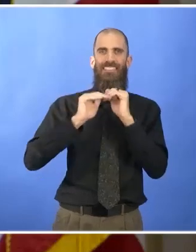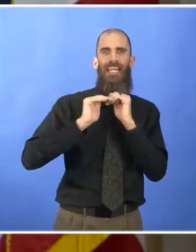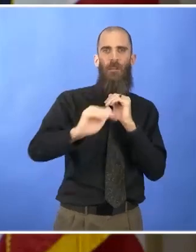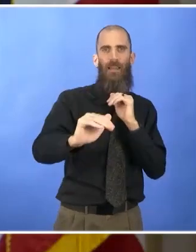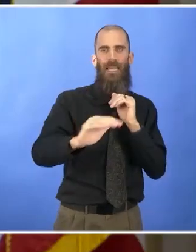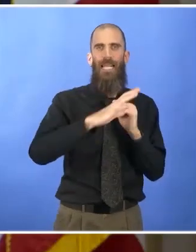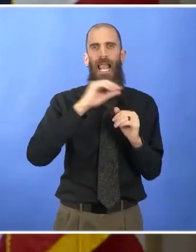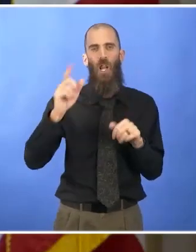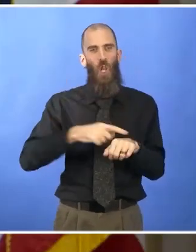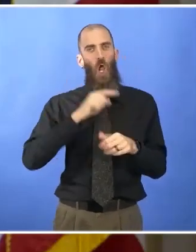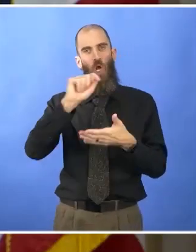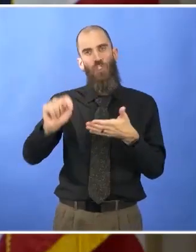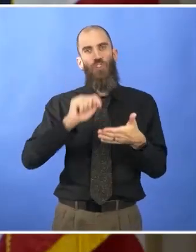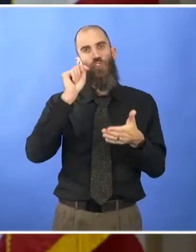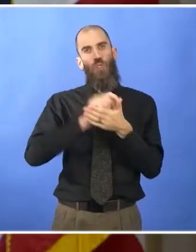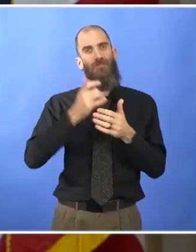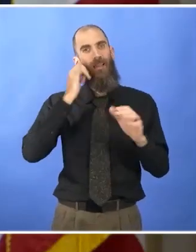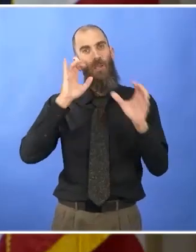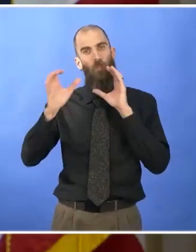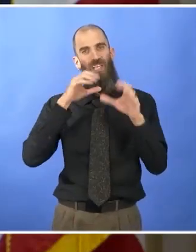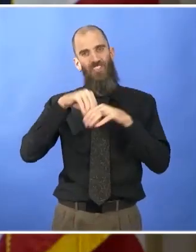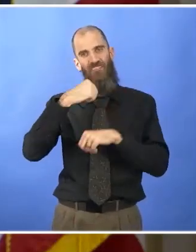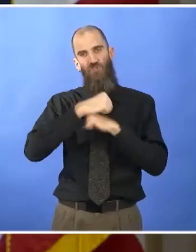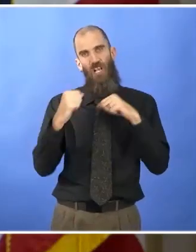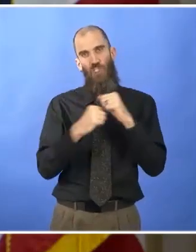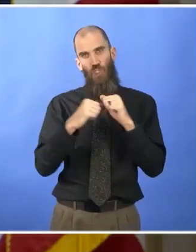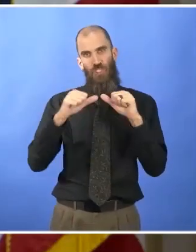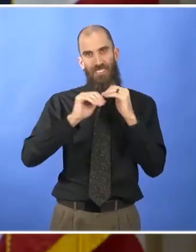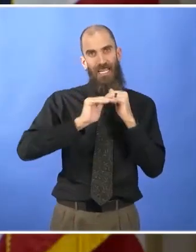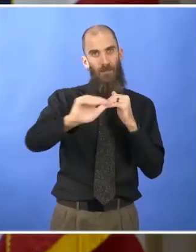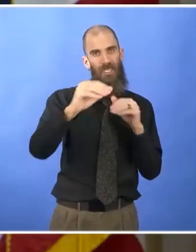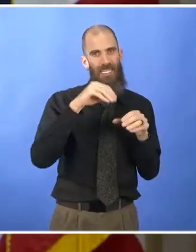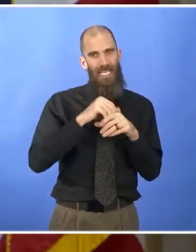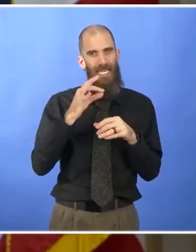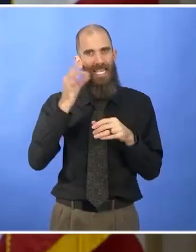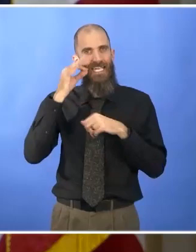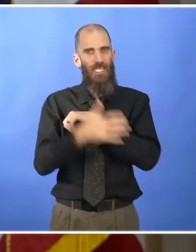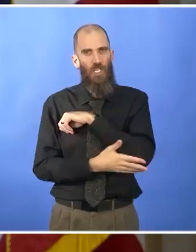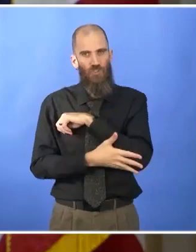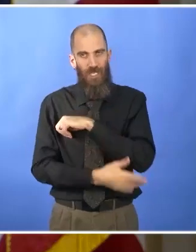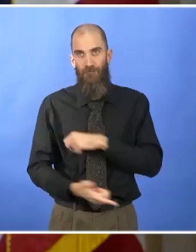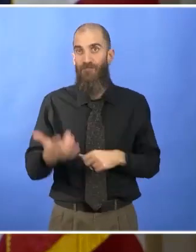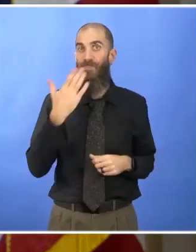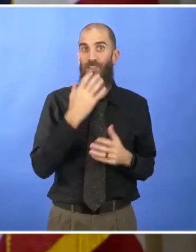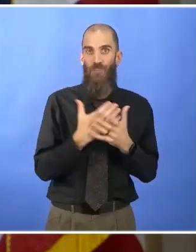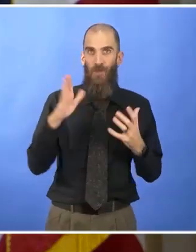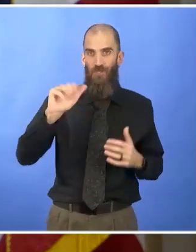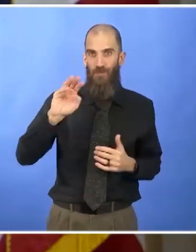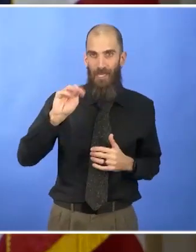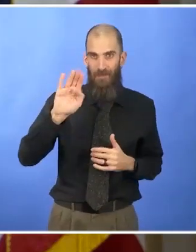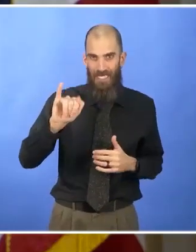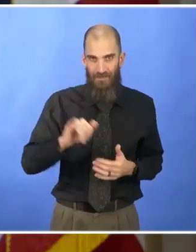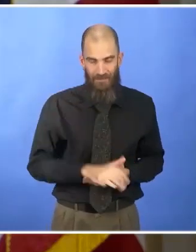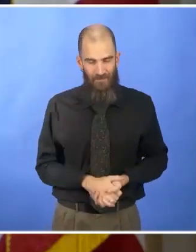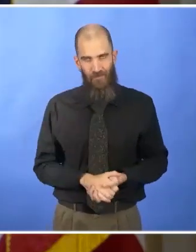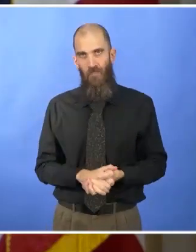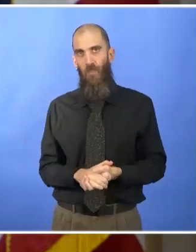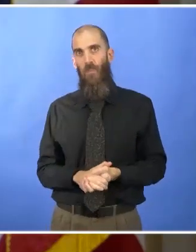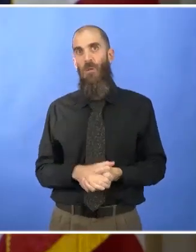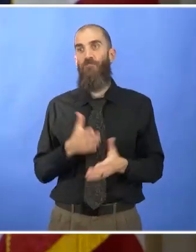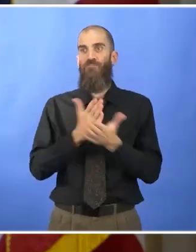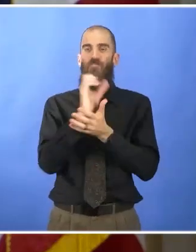THANK YOU SO MUCH, BAMBI, FOR JOINING US. HOLD ON.